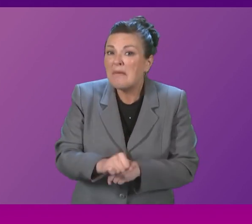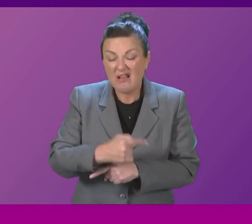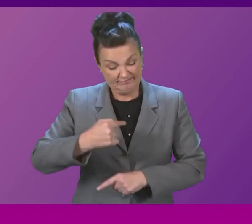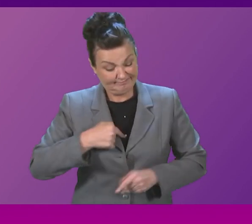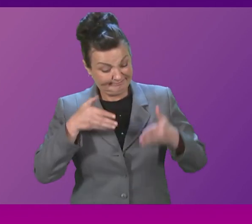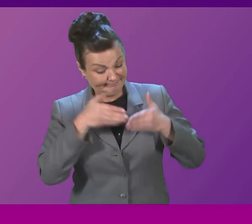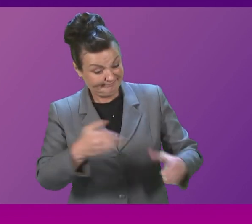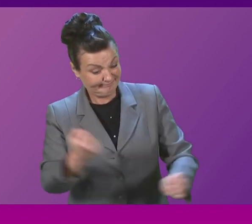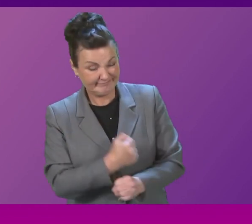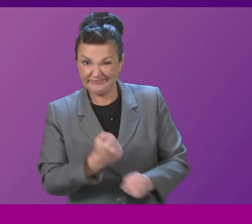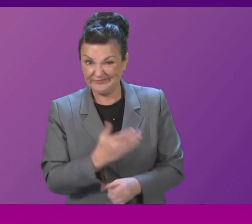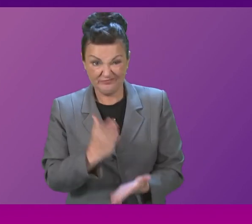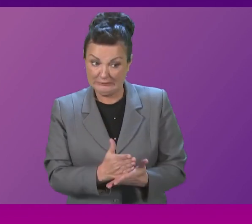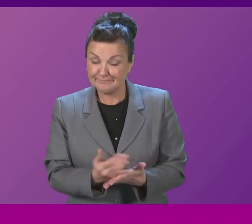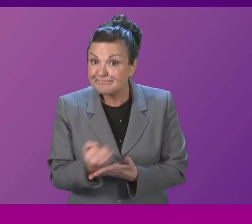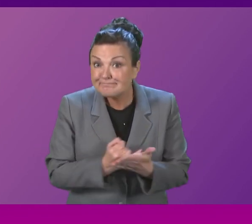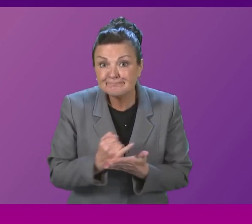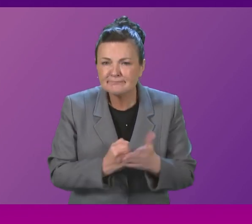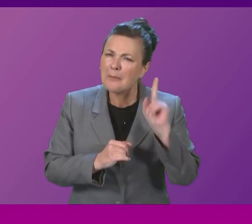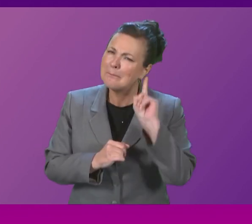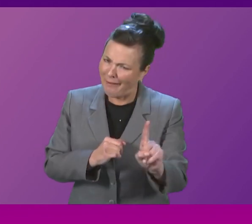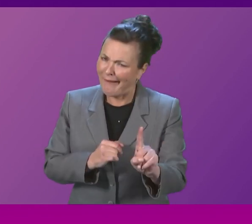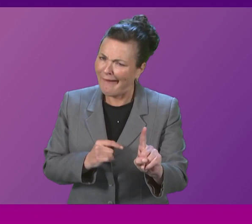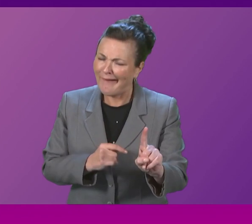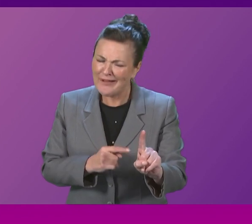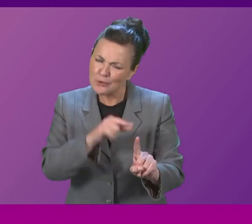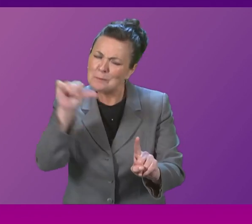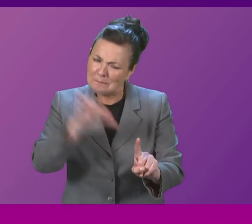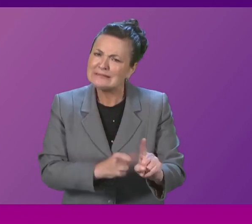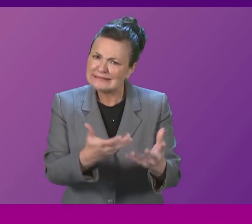case for independence, but will she at least accept that her Government’s failure to